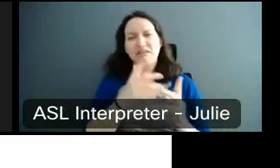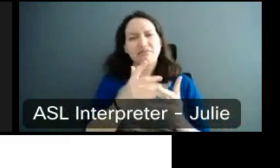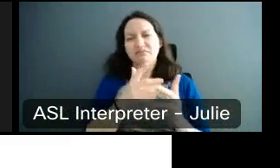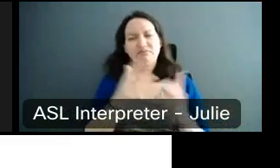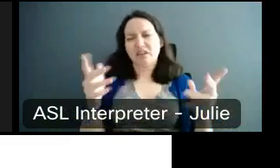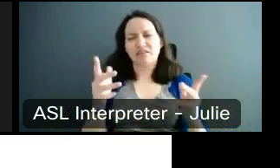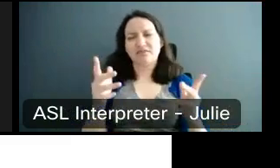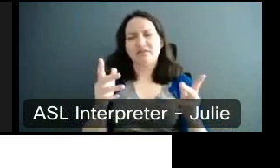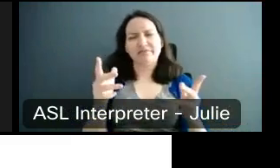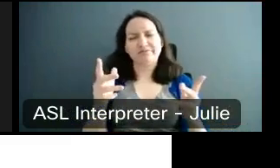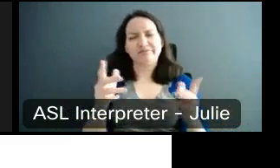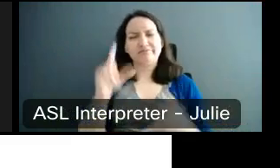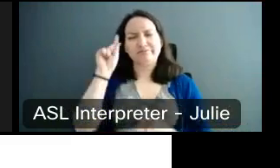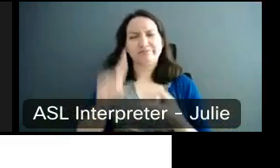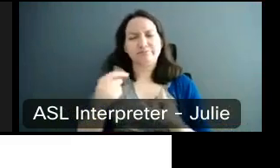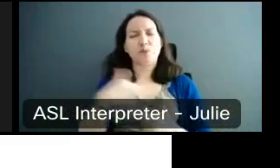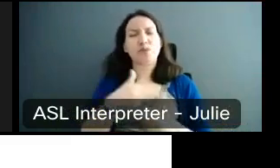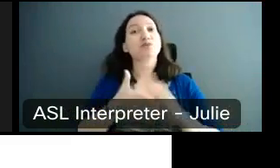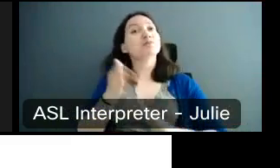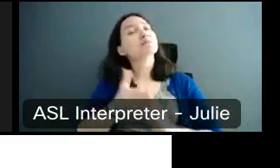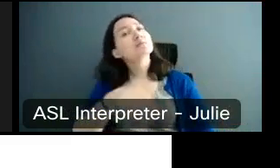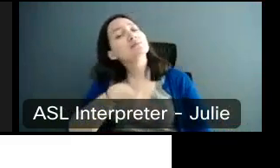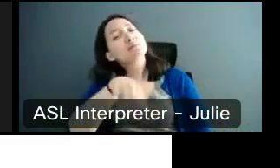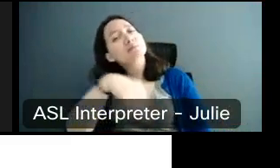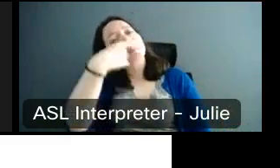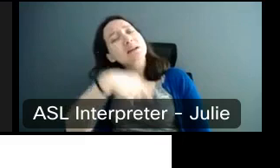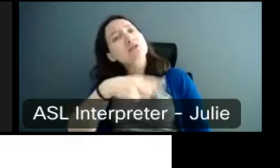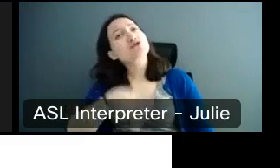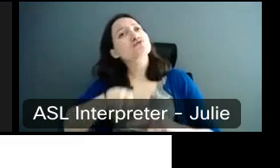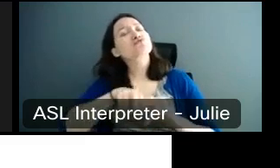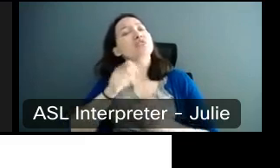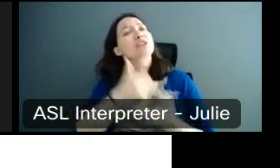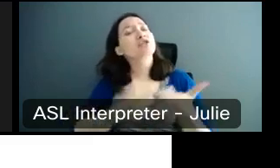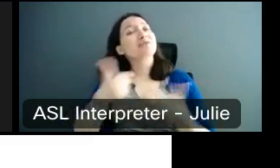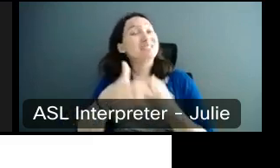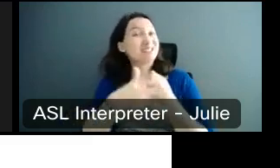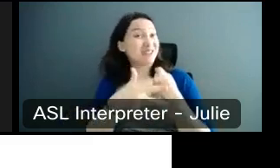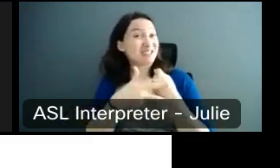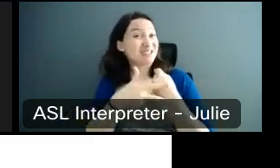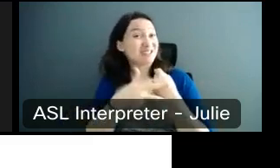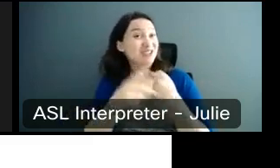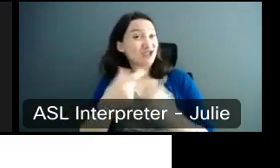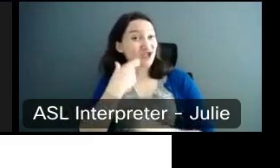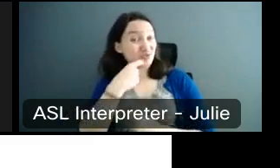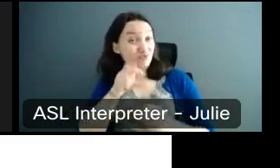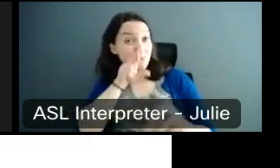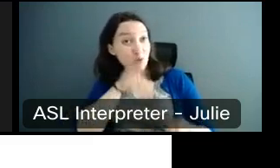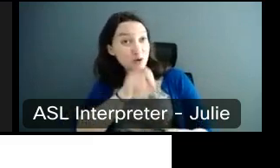Would they share the, uh, savings that you just reported or, or they would not be part of that. of that